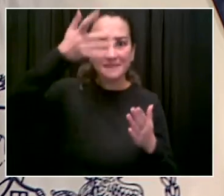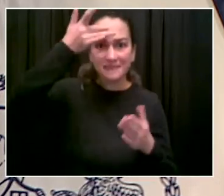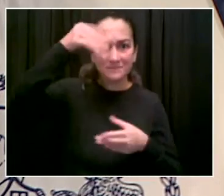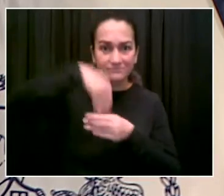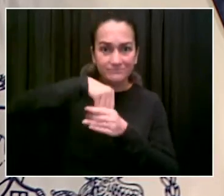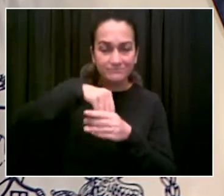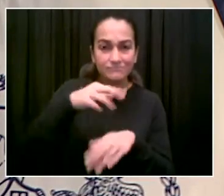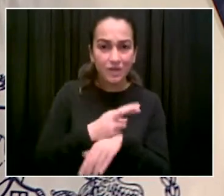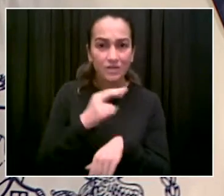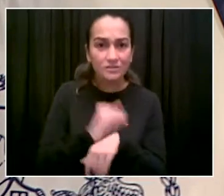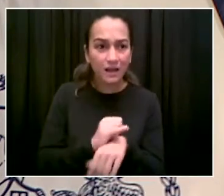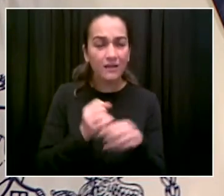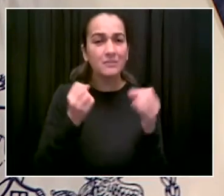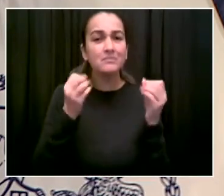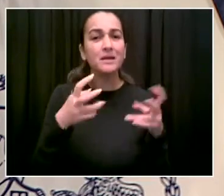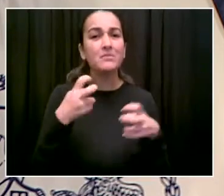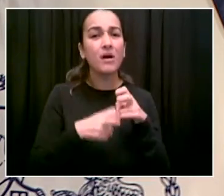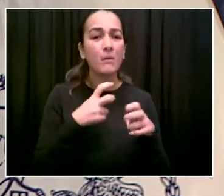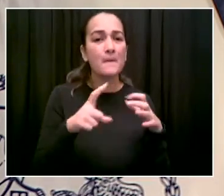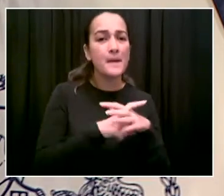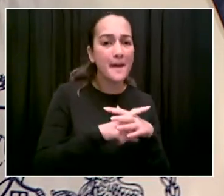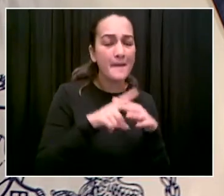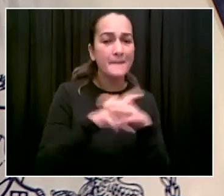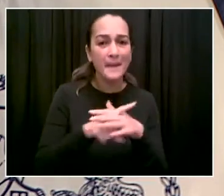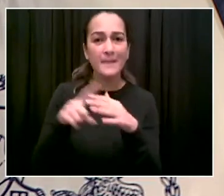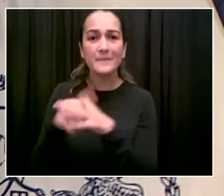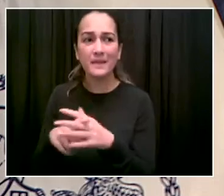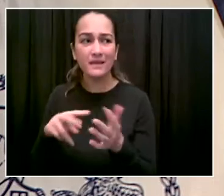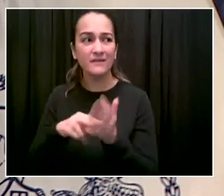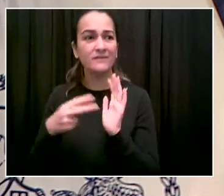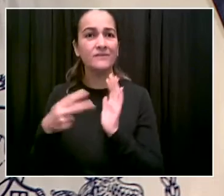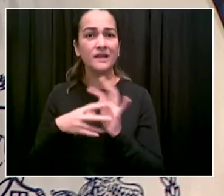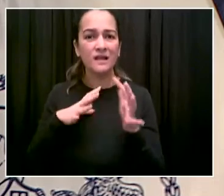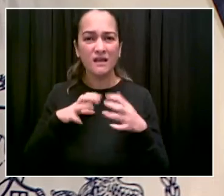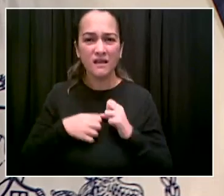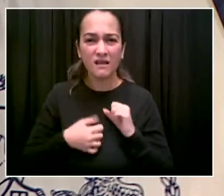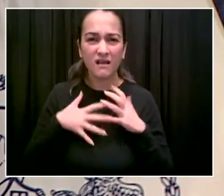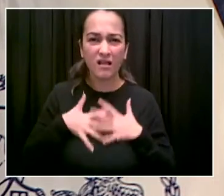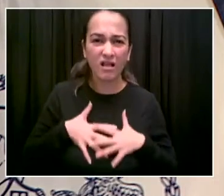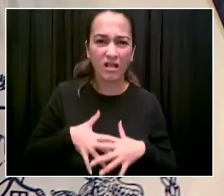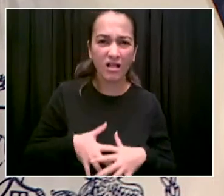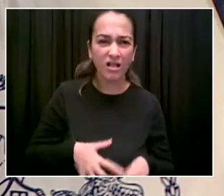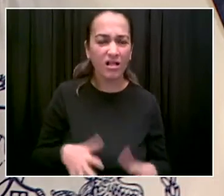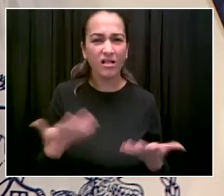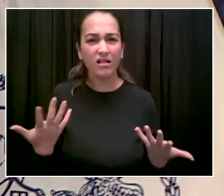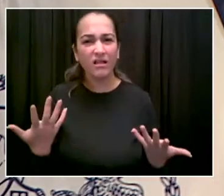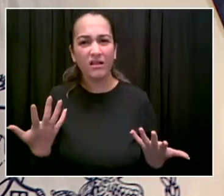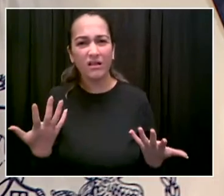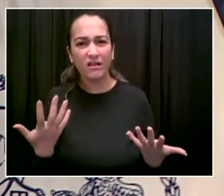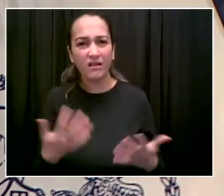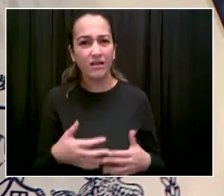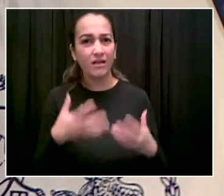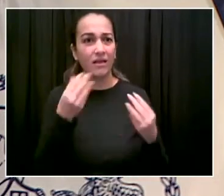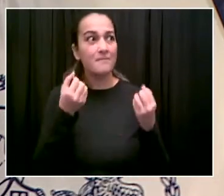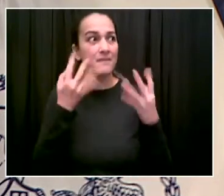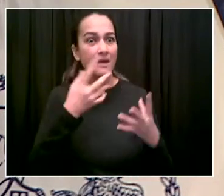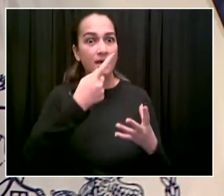MANY PEOPLE OUT SICK WITH COVID. SO MANY THINGS HAVE DISRUPTED THE WORK AT RIKERS.